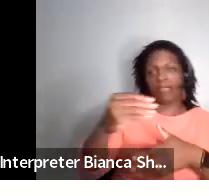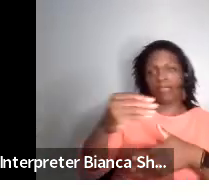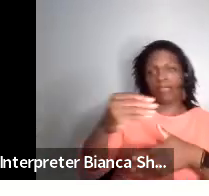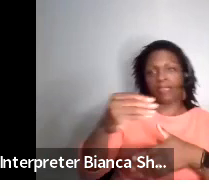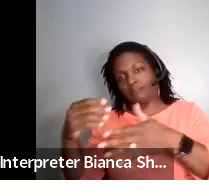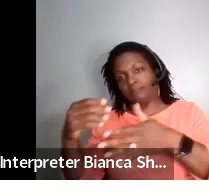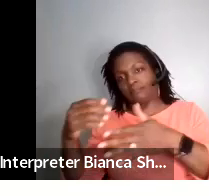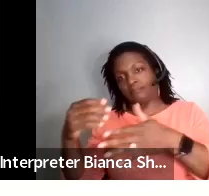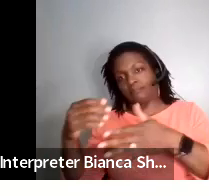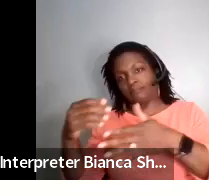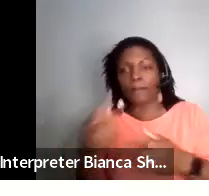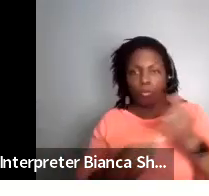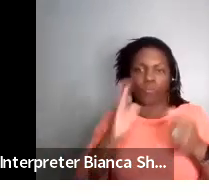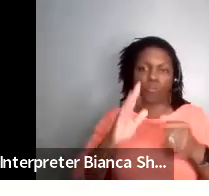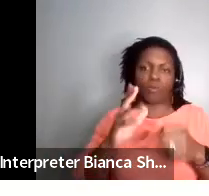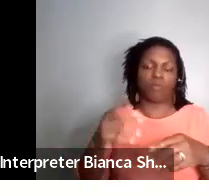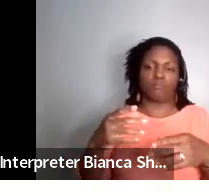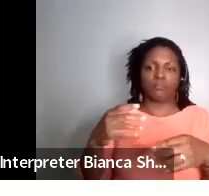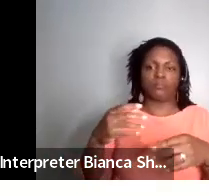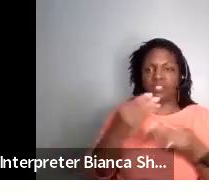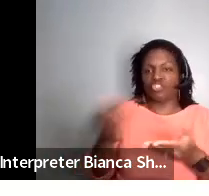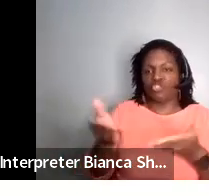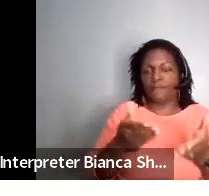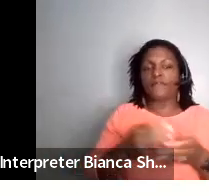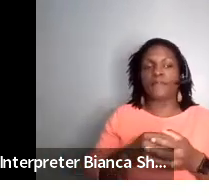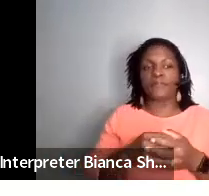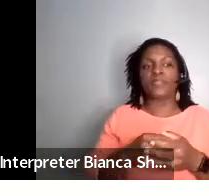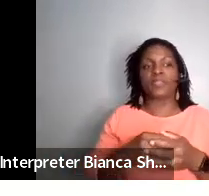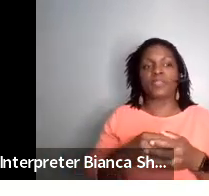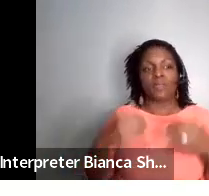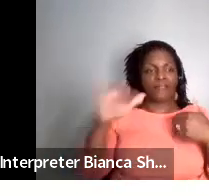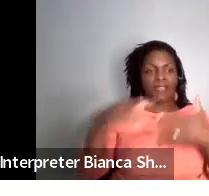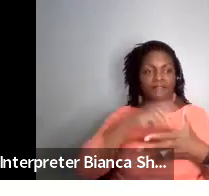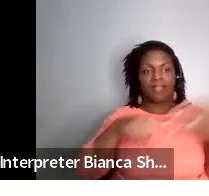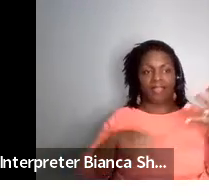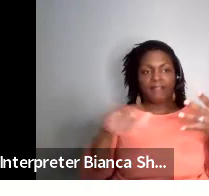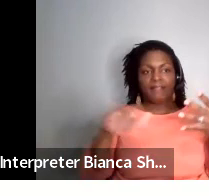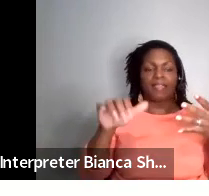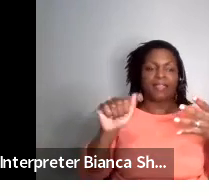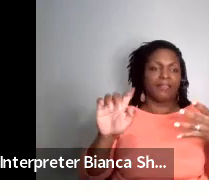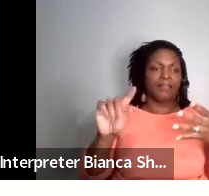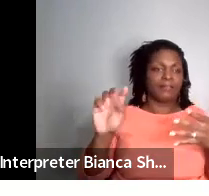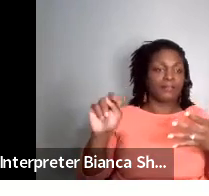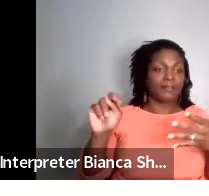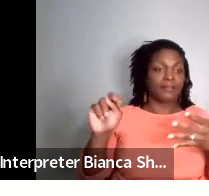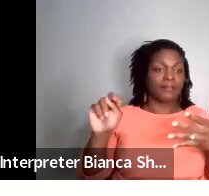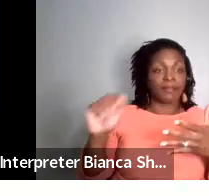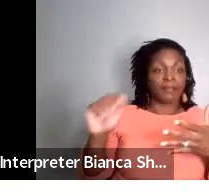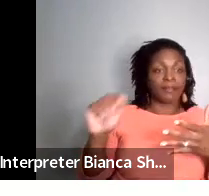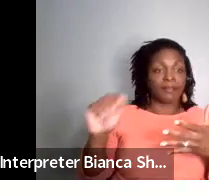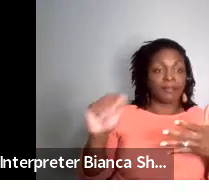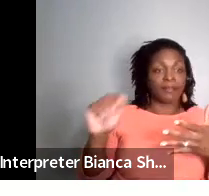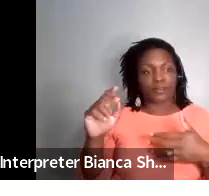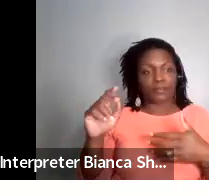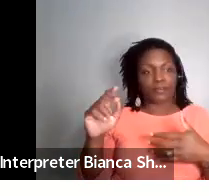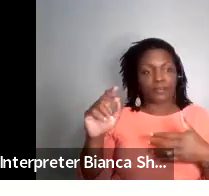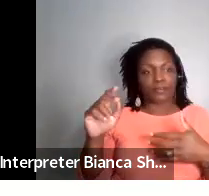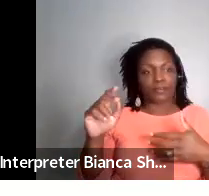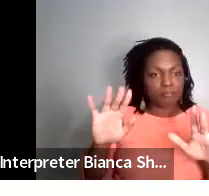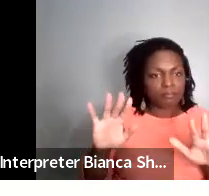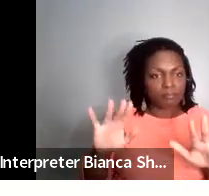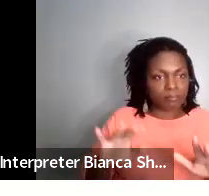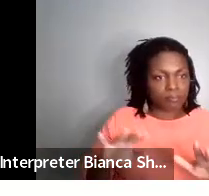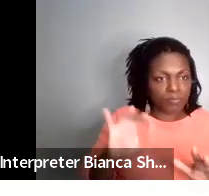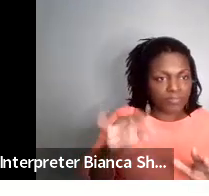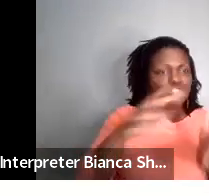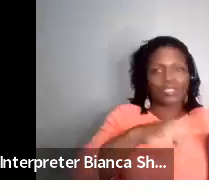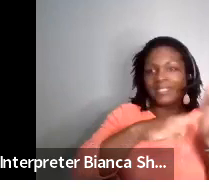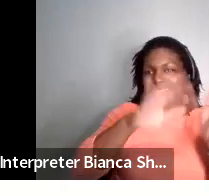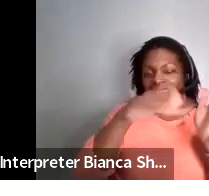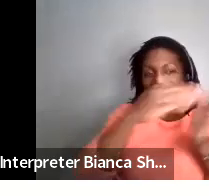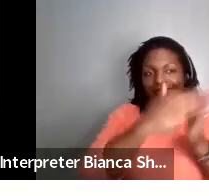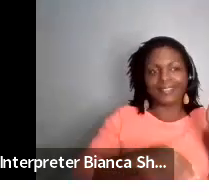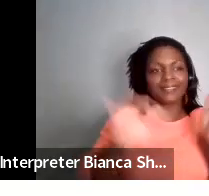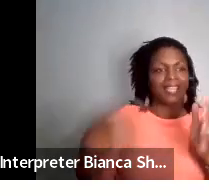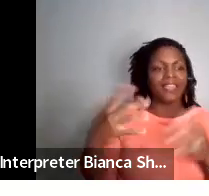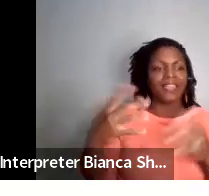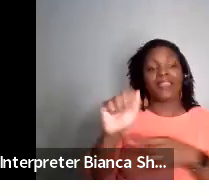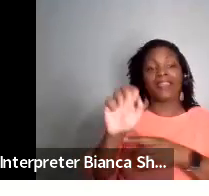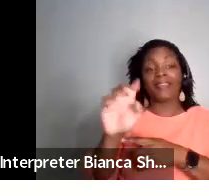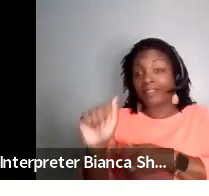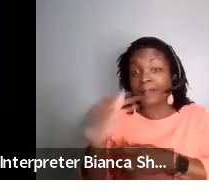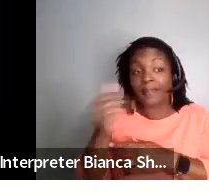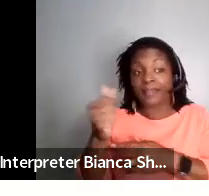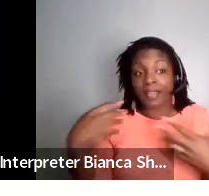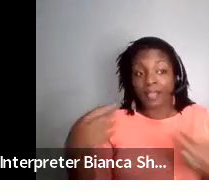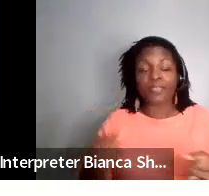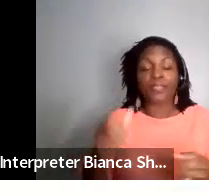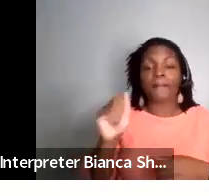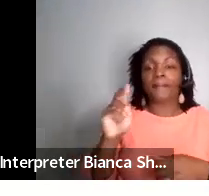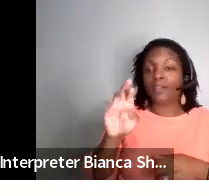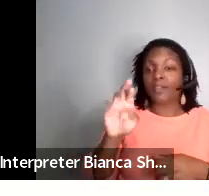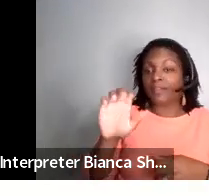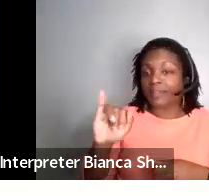The 5 managed care organizations or at no better health. Amera Health Keratos of Louisiana in Blue Louisiana Louisiana Healthcare Connections and United Healthcare community Plan Effective Next year